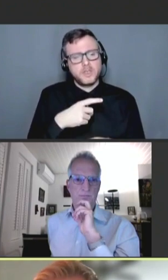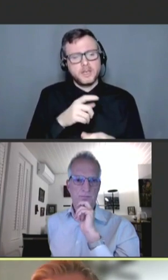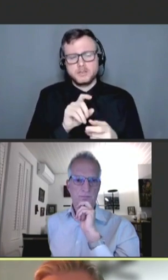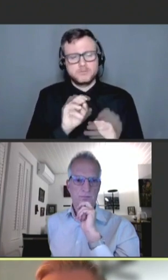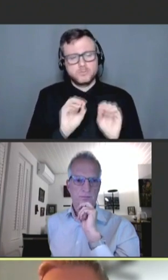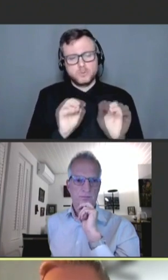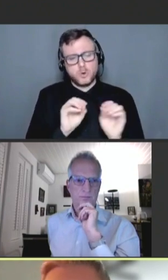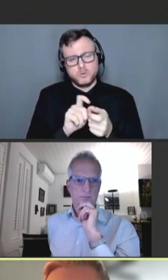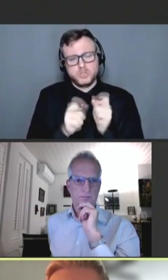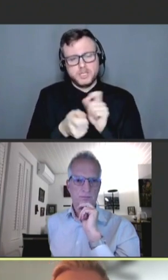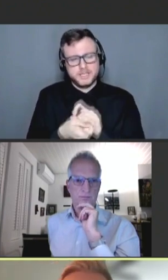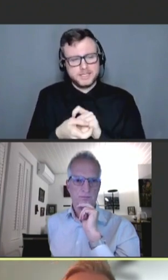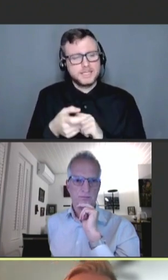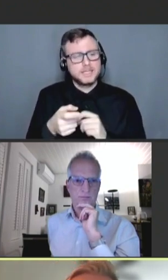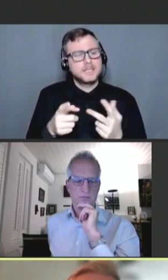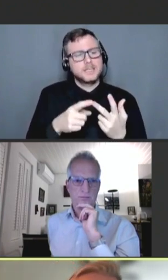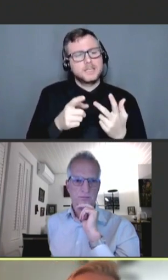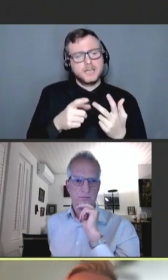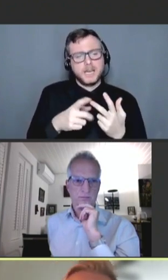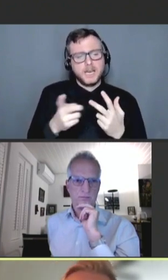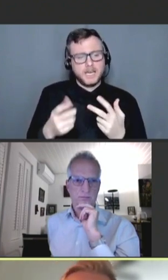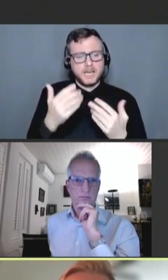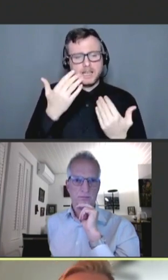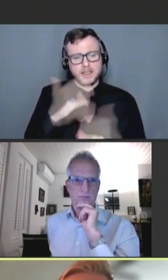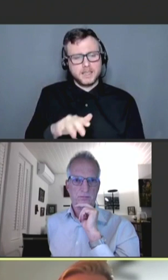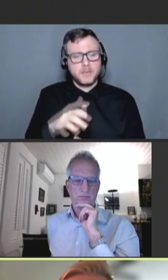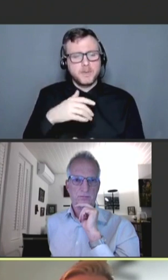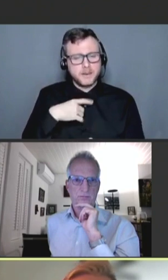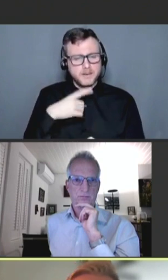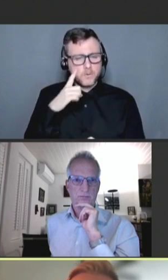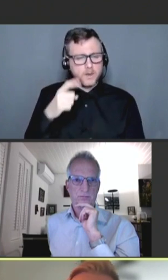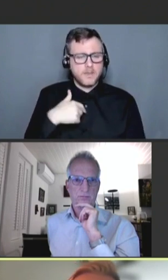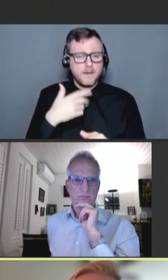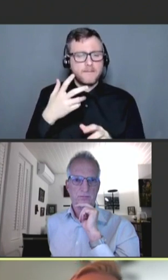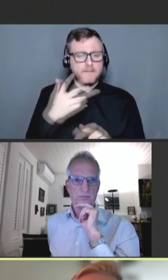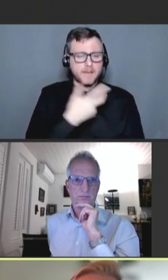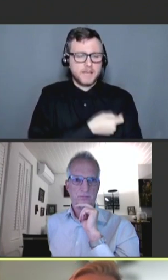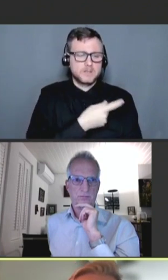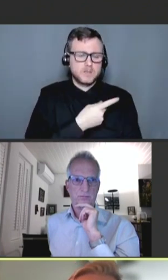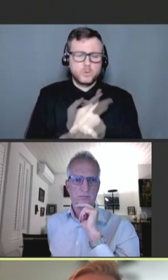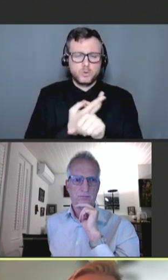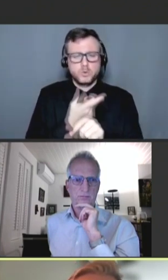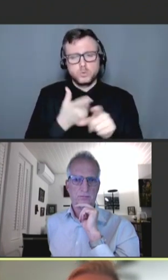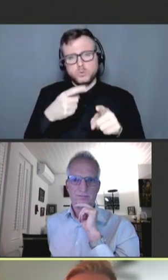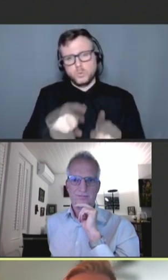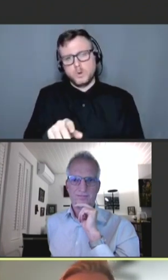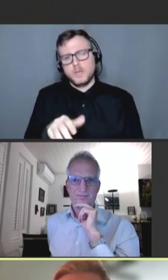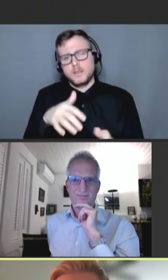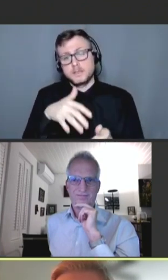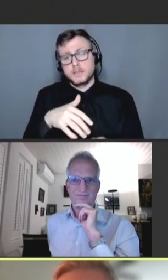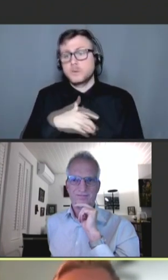the four vaccines that were used in the studies presented. Next slide, please. Thank you so much